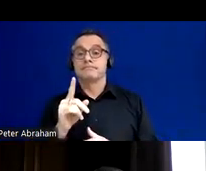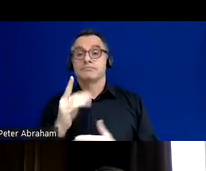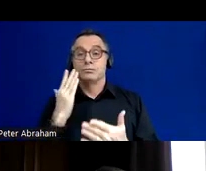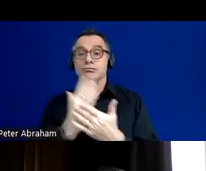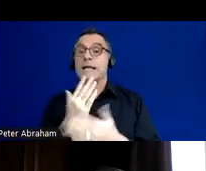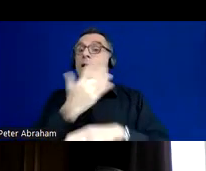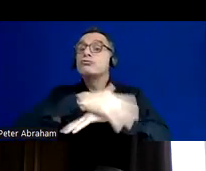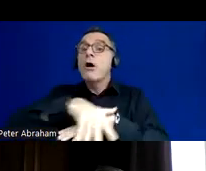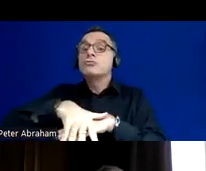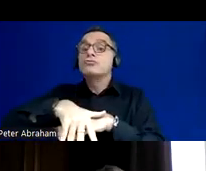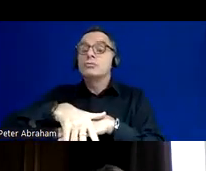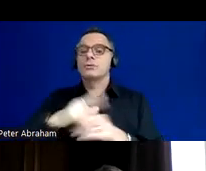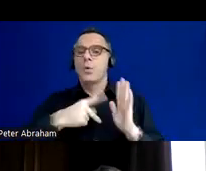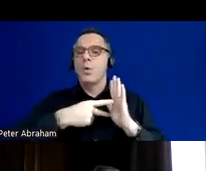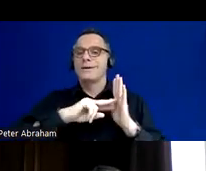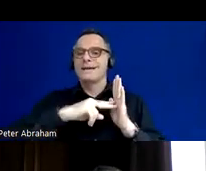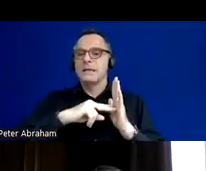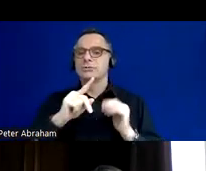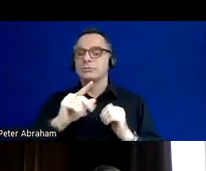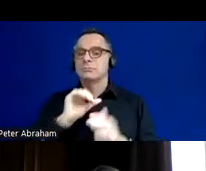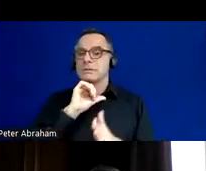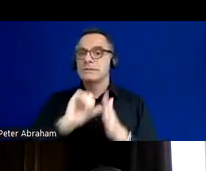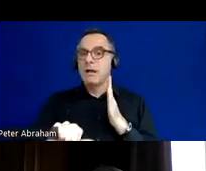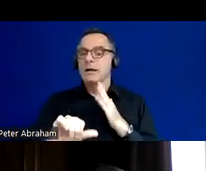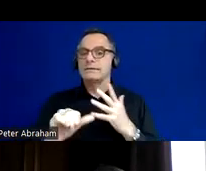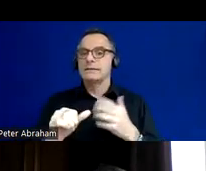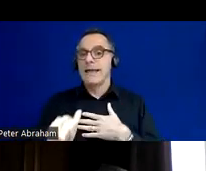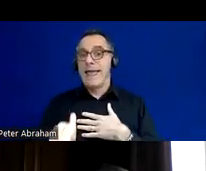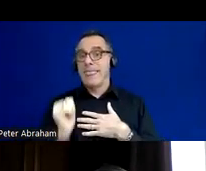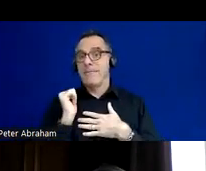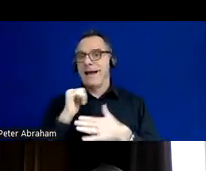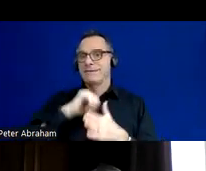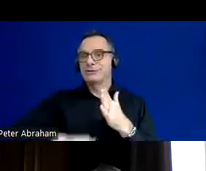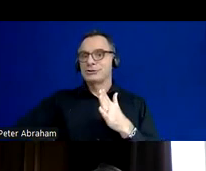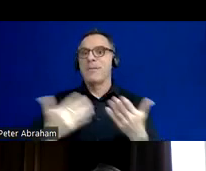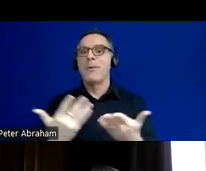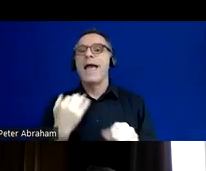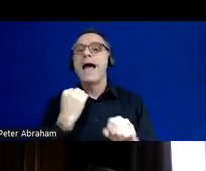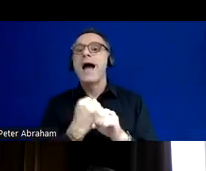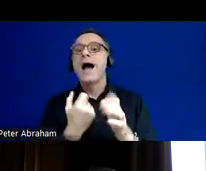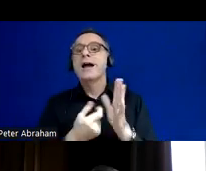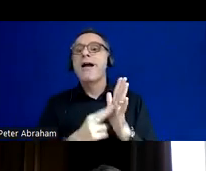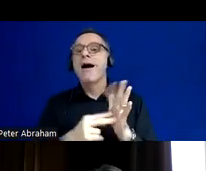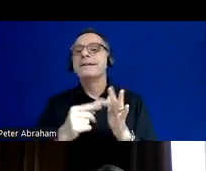organisation. It started life in the backroom of a shop in Garnet Hill, near the city art school,